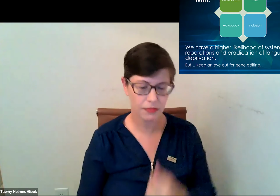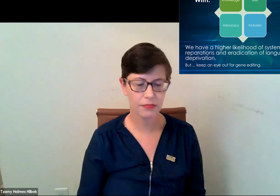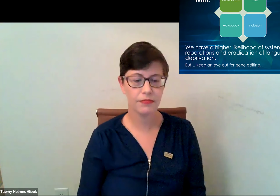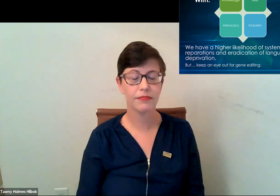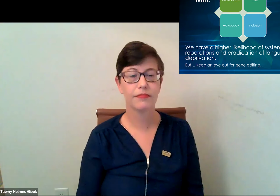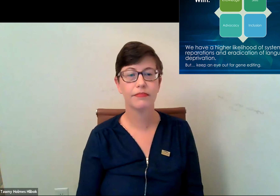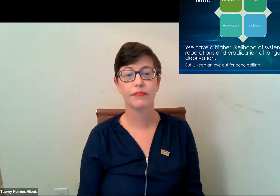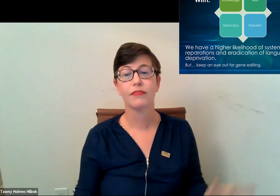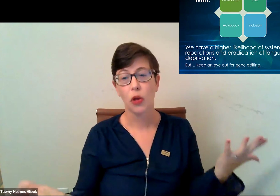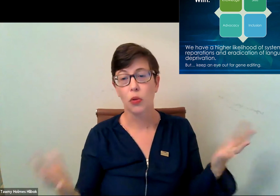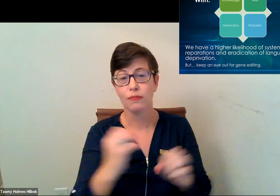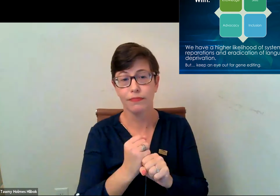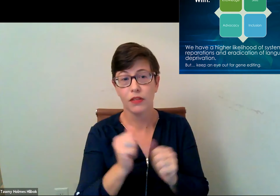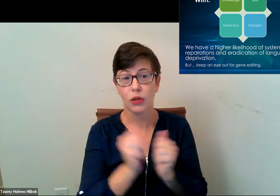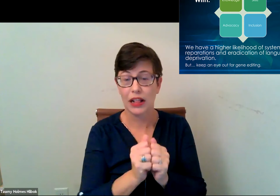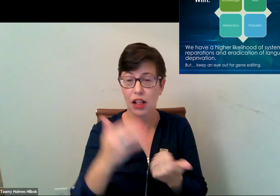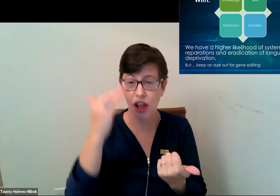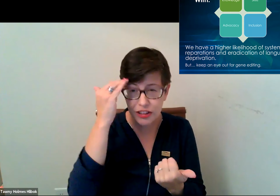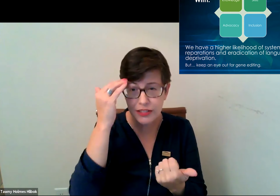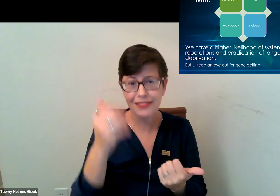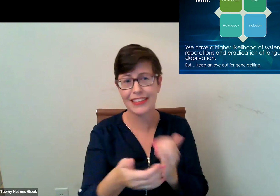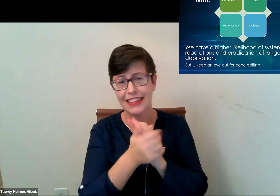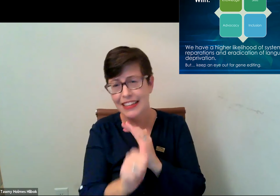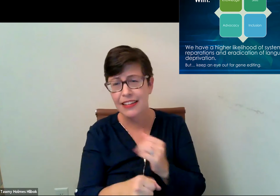on diversity, because of climate change that concern us as well, so.